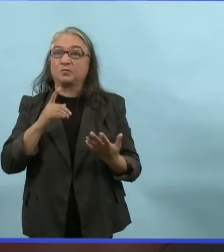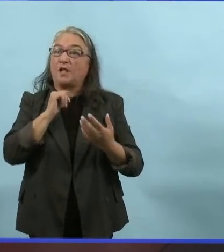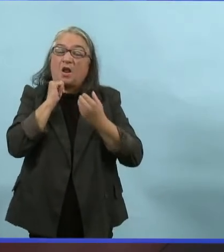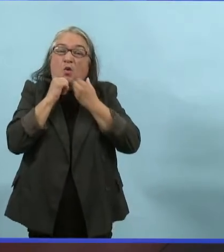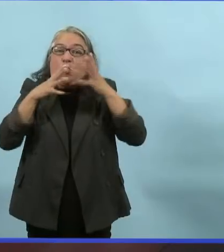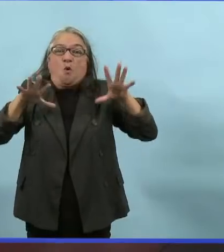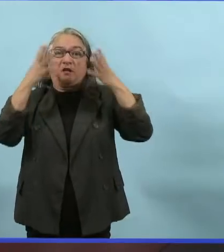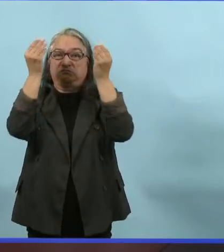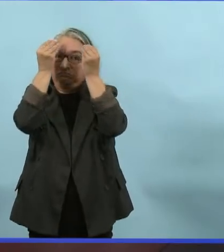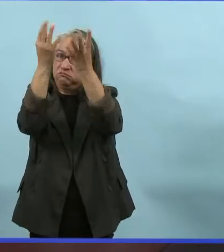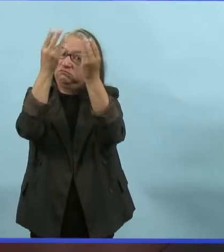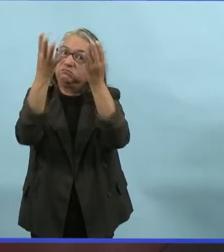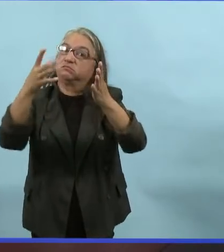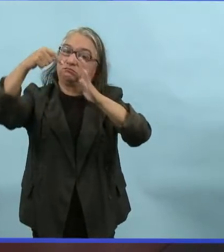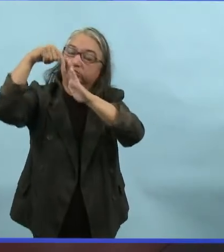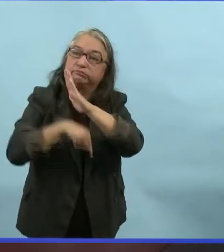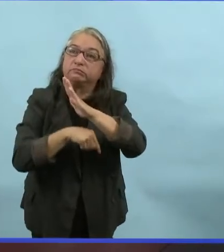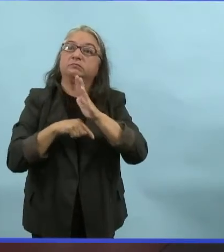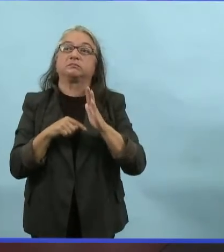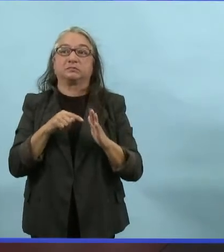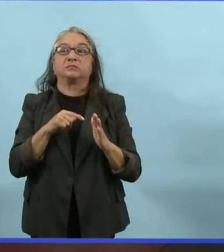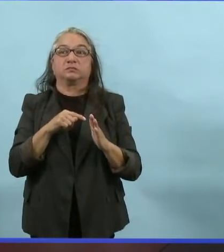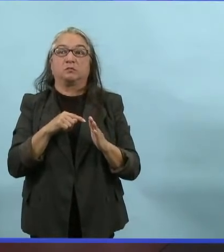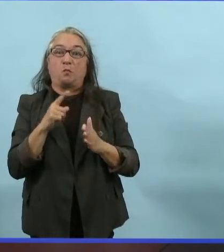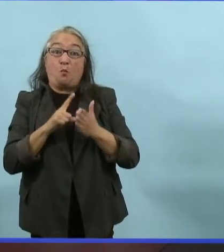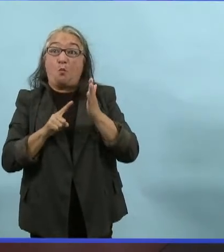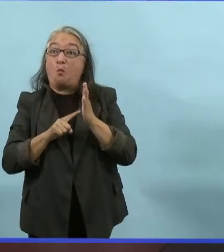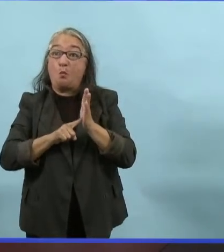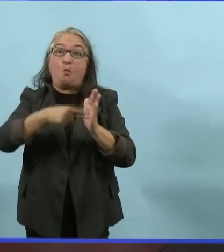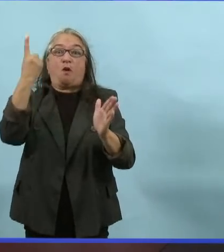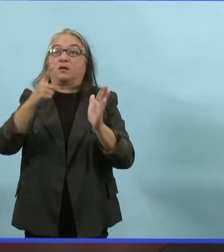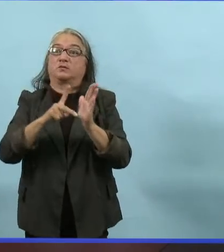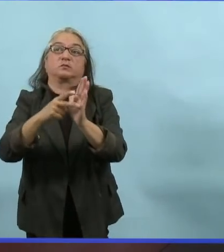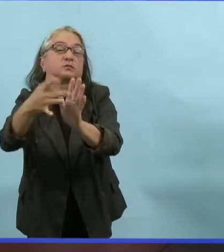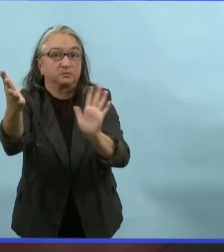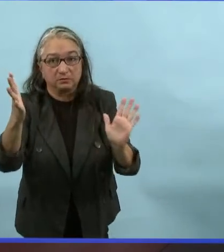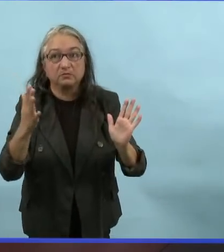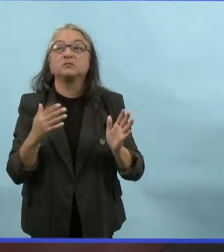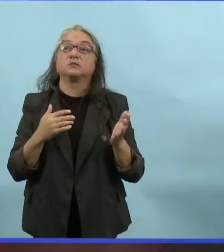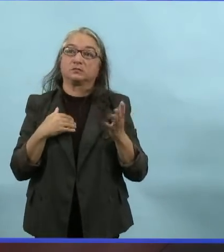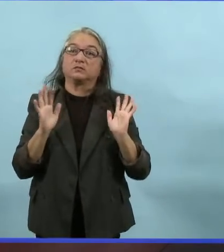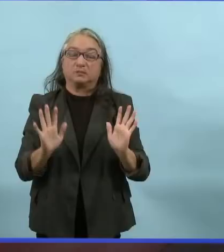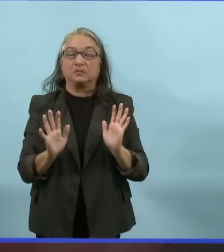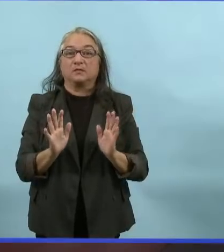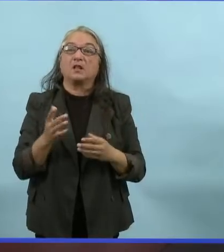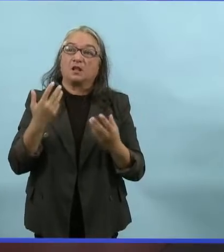and it's not just a single single occasion but it is to get a call from law enforcement when